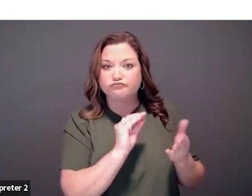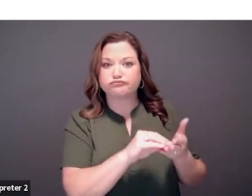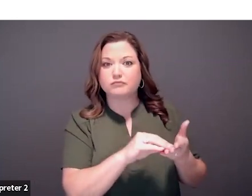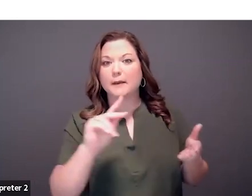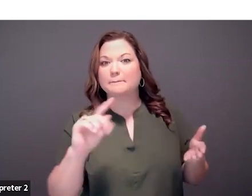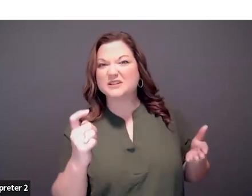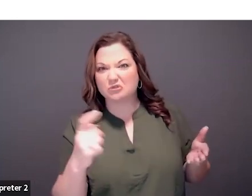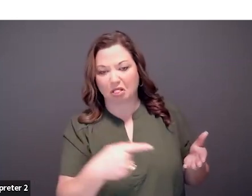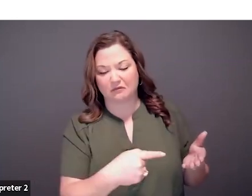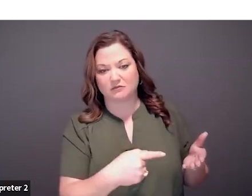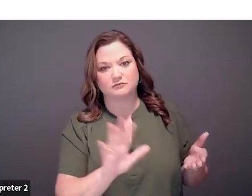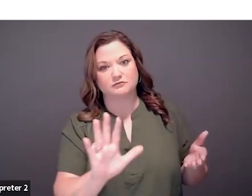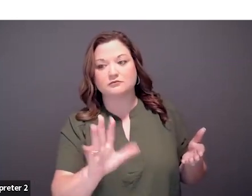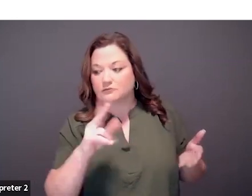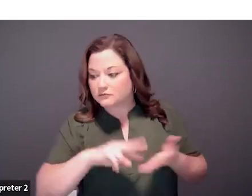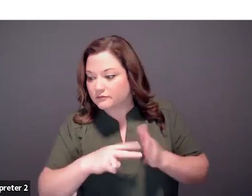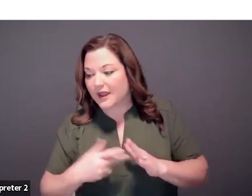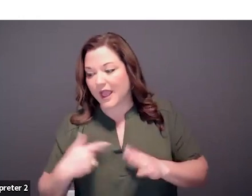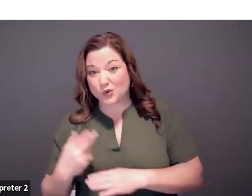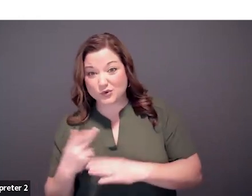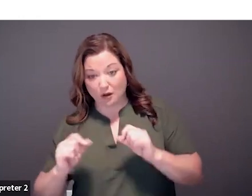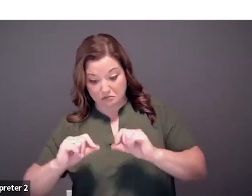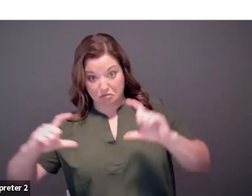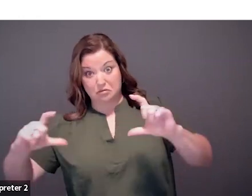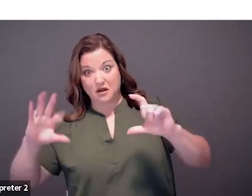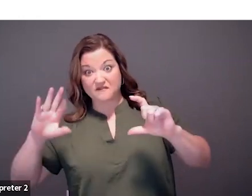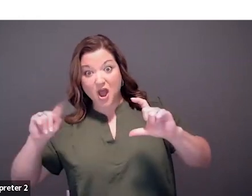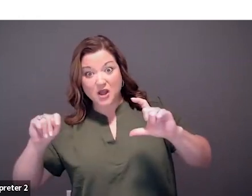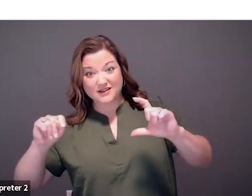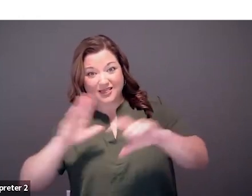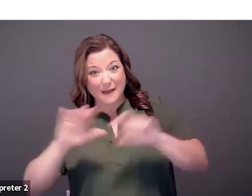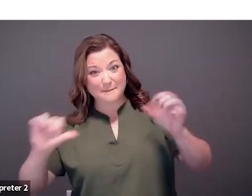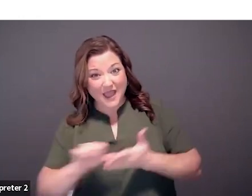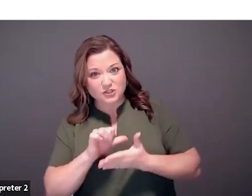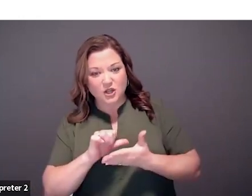which meant that if I used a larger font size on the page, text got lost.